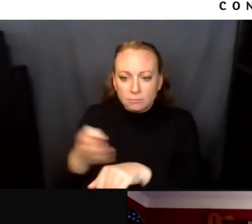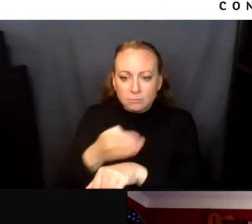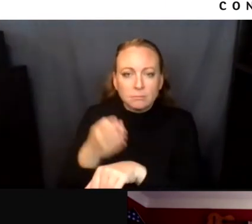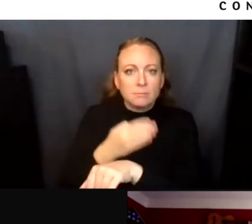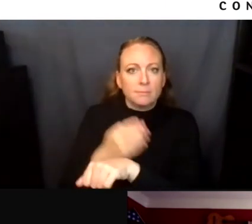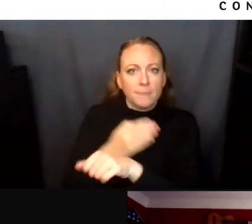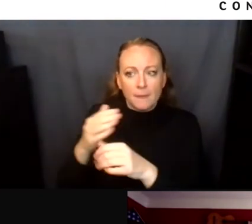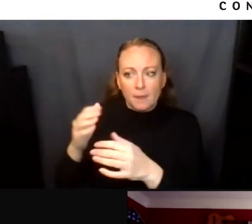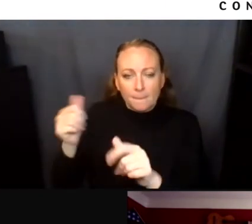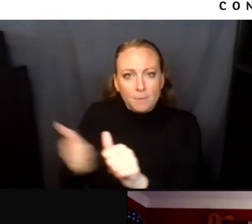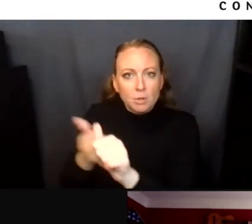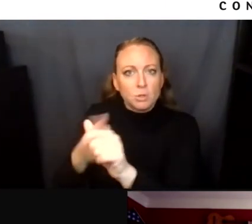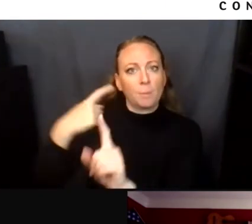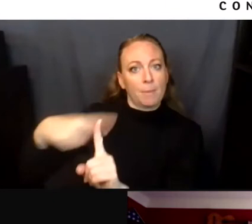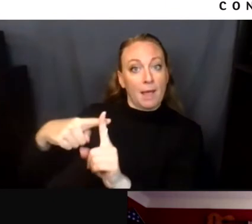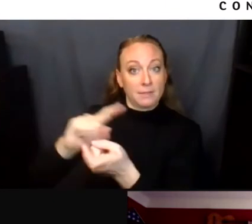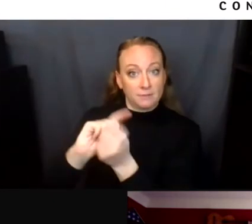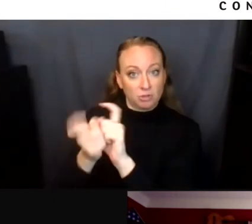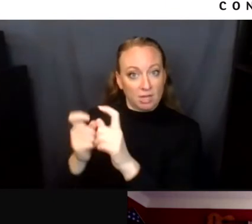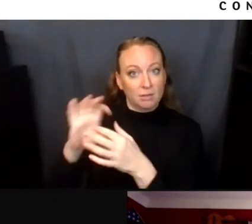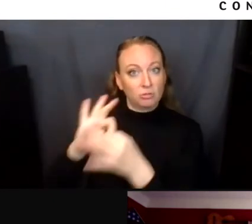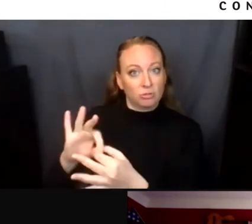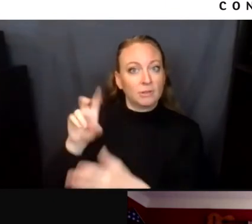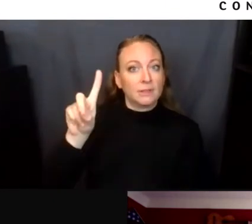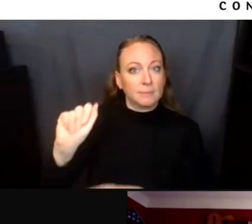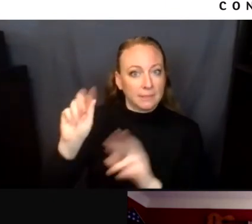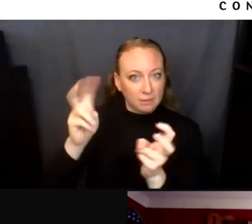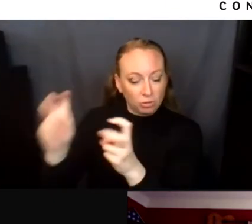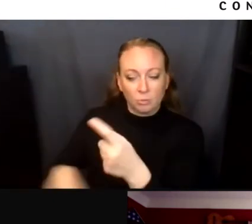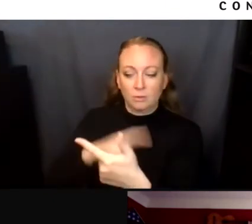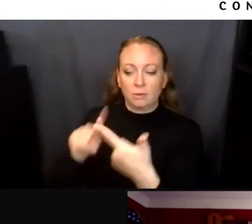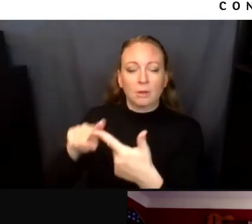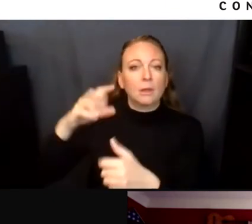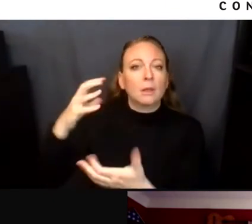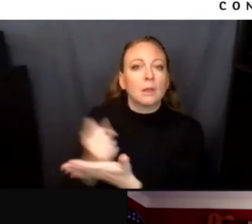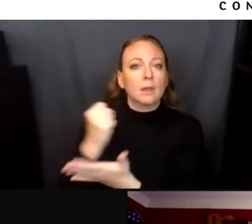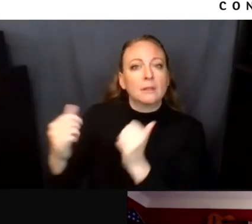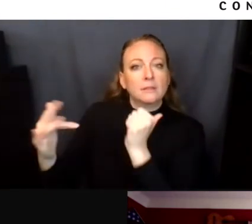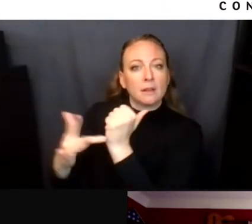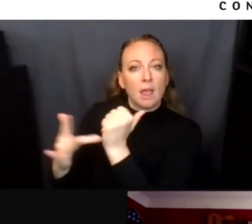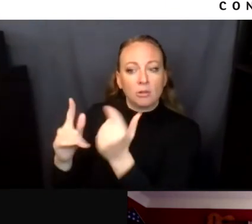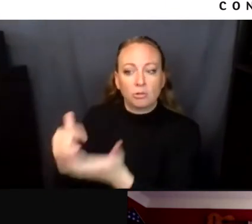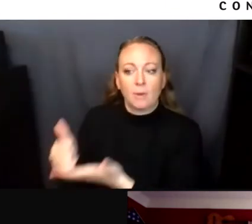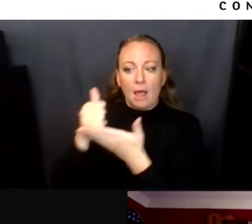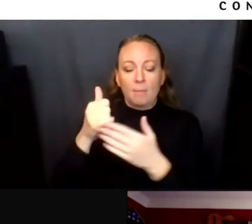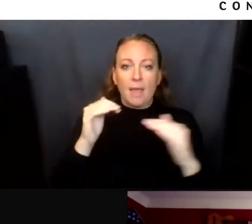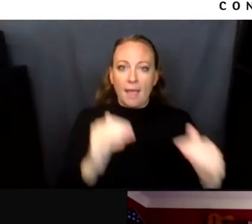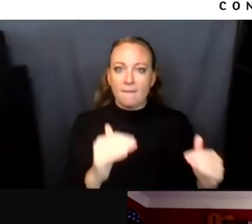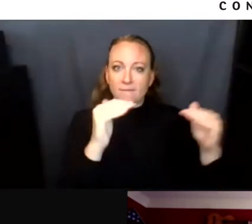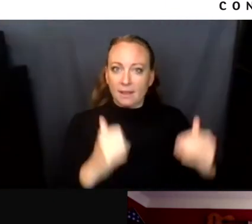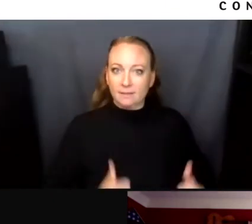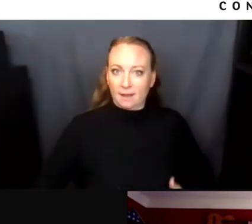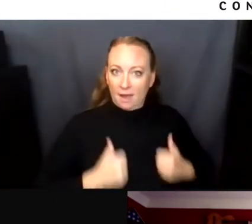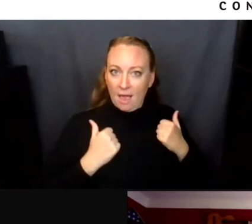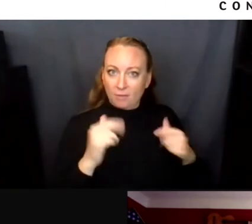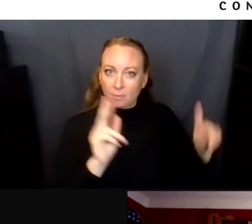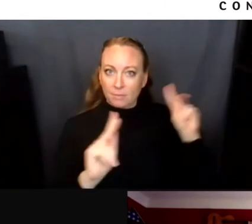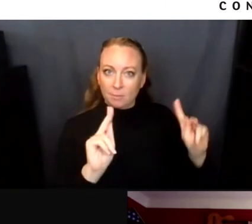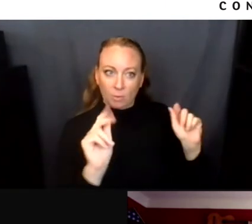on disability issues, leveraging technology to advance the lives of people with disabilities